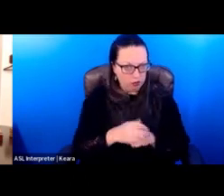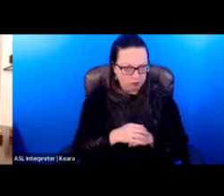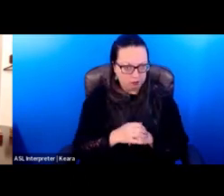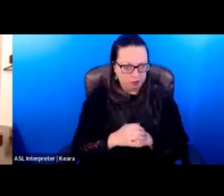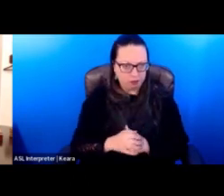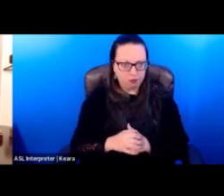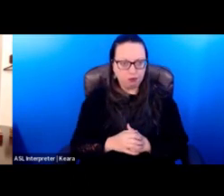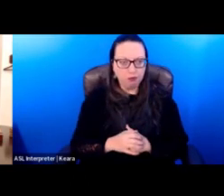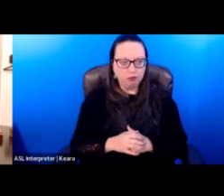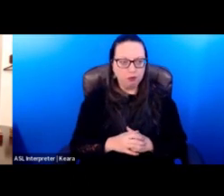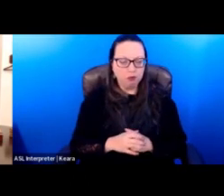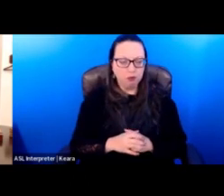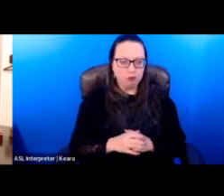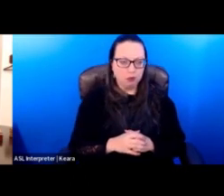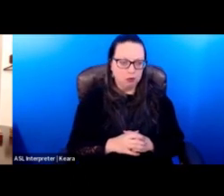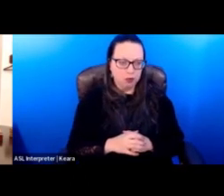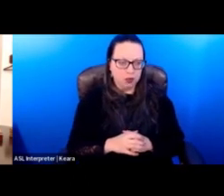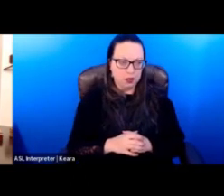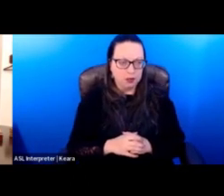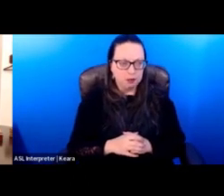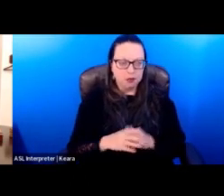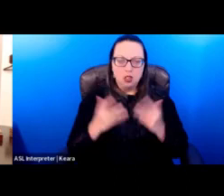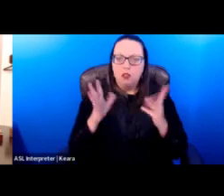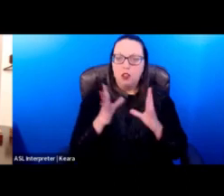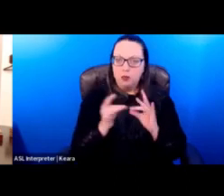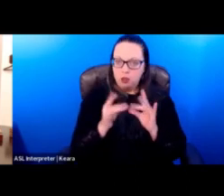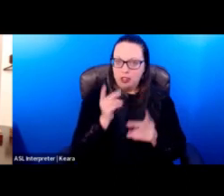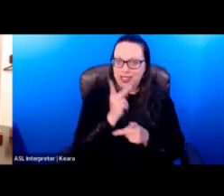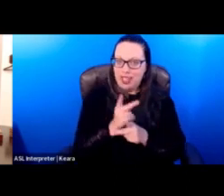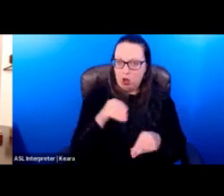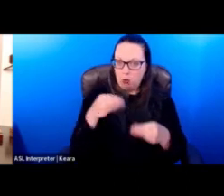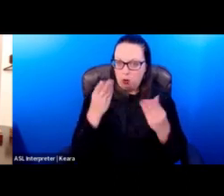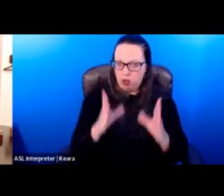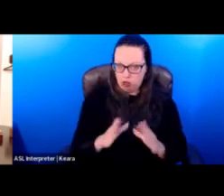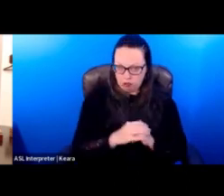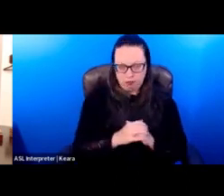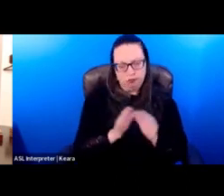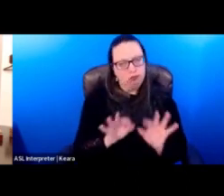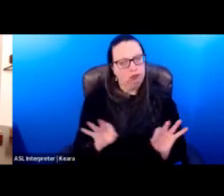slide please. I mentioned our caregivers, it's important to talk about our support to